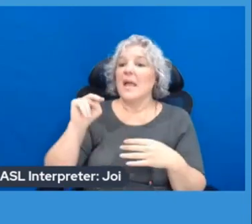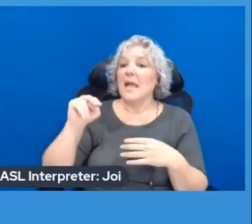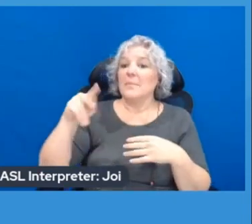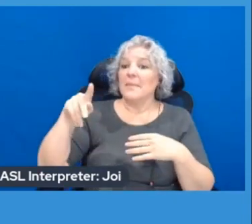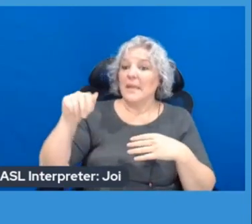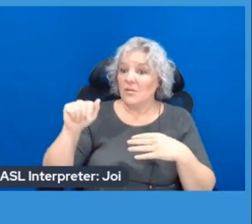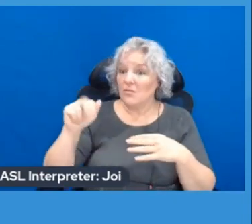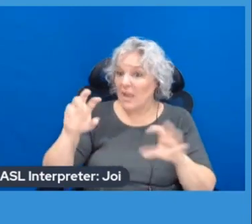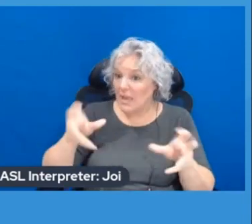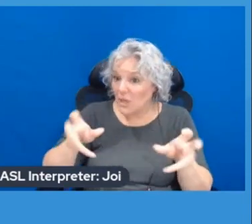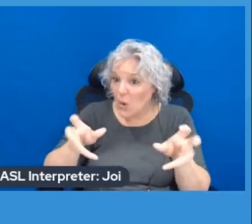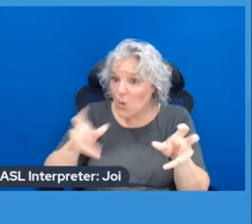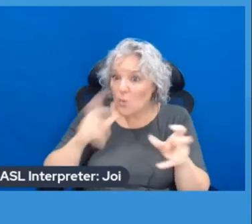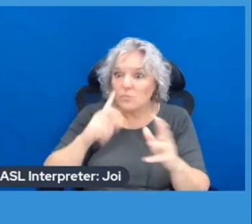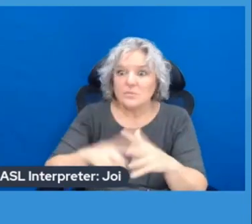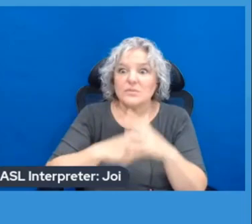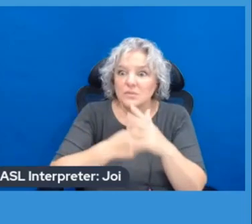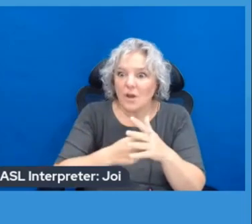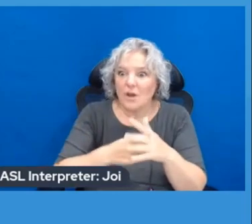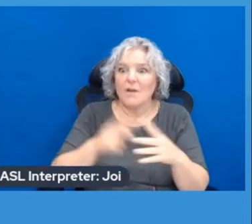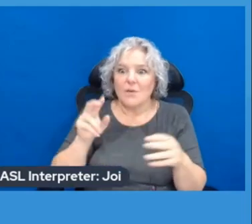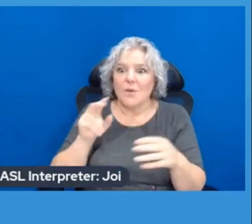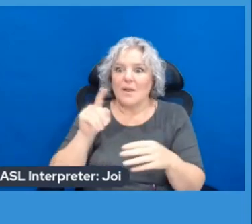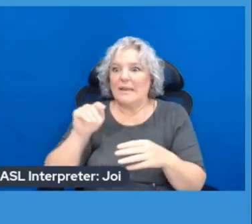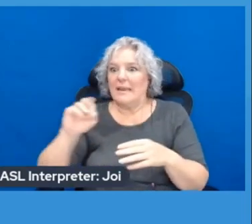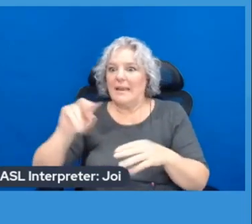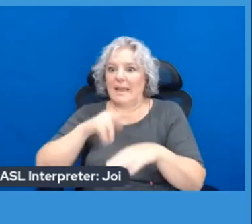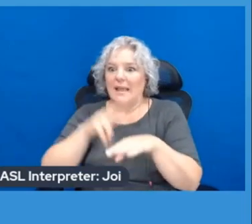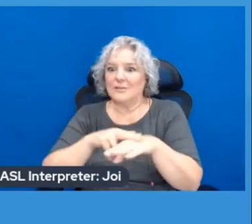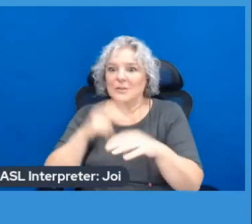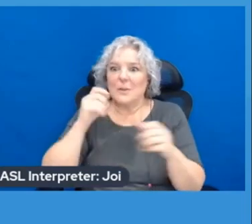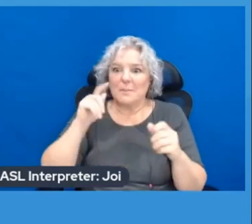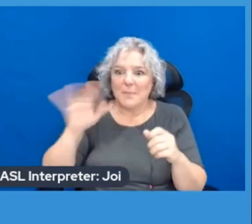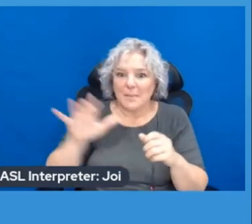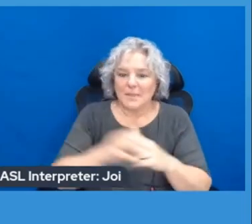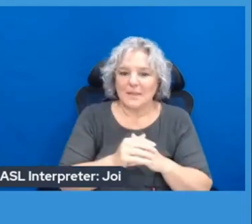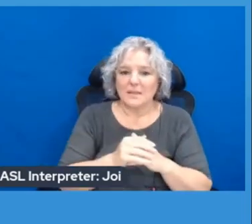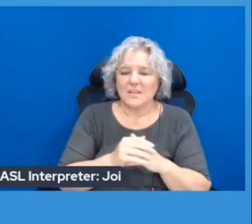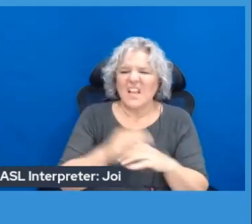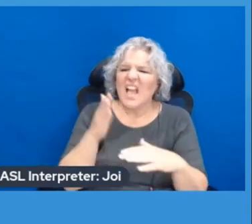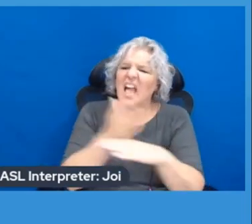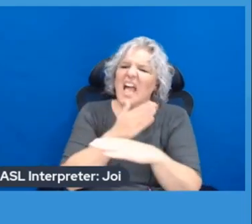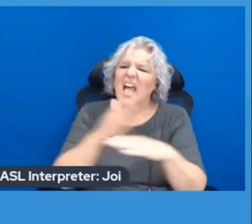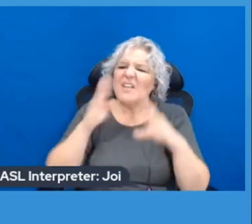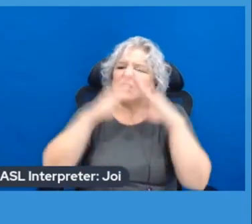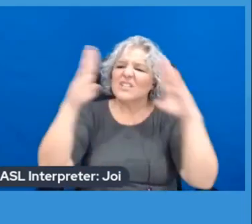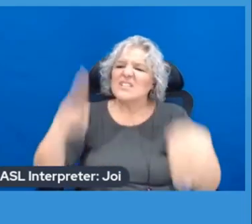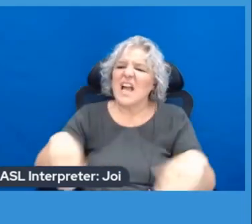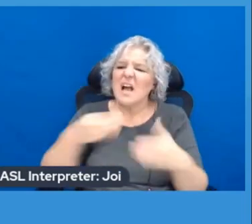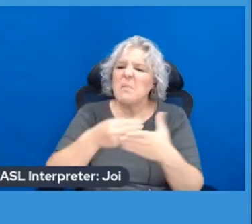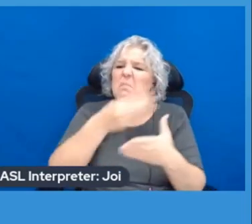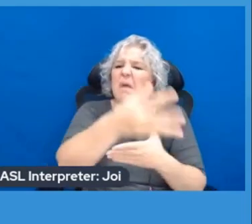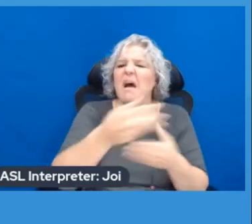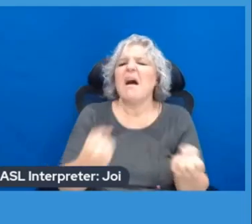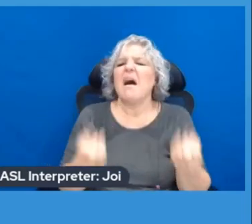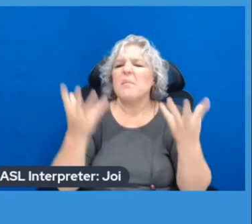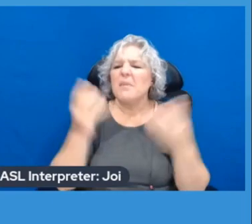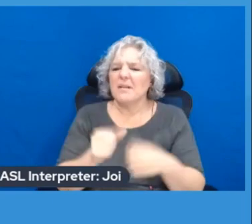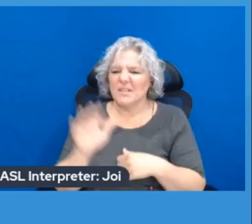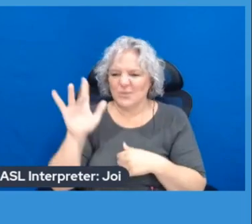The average cost of a house in the US was $25,000. And Switzerland granted women the right to vote.